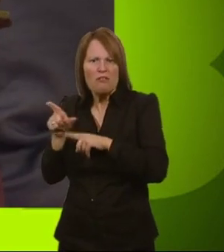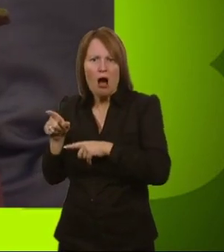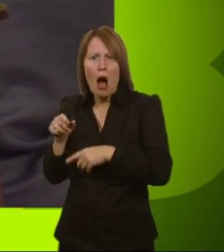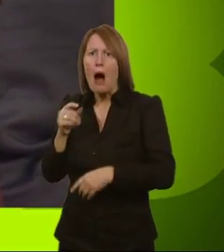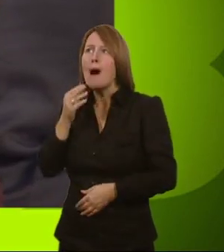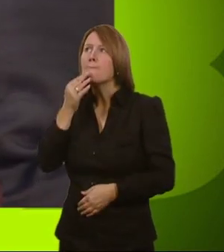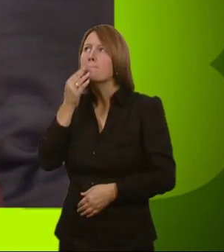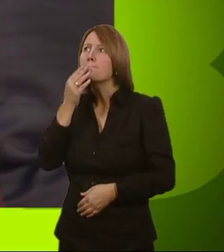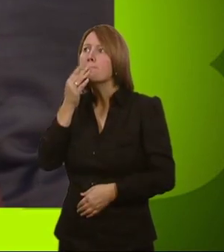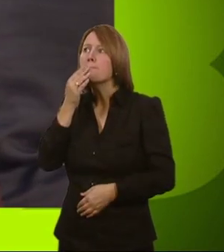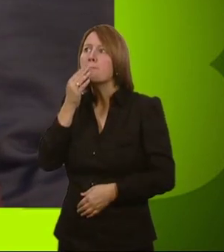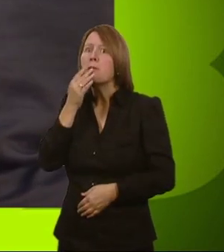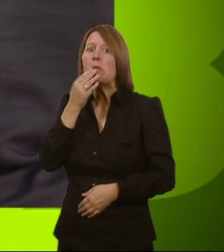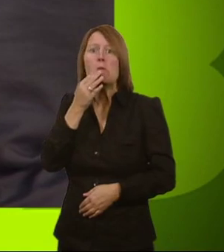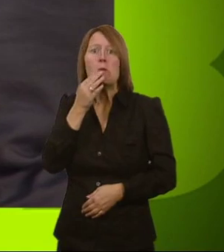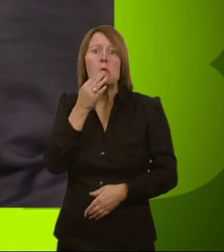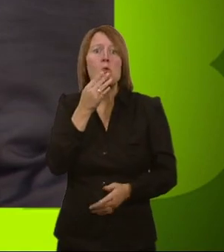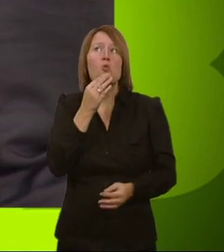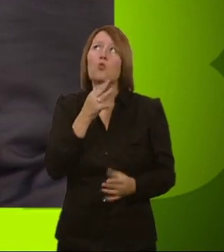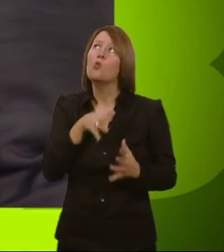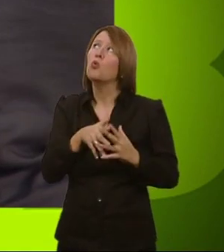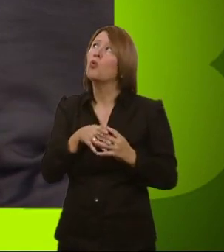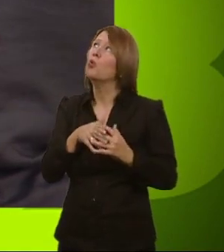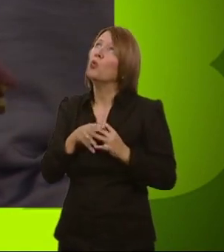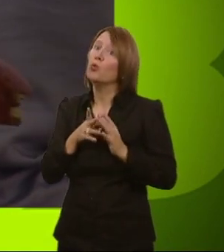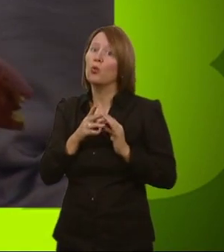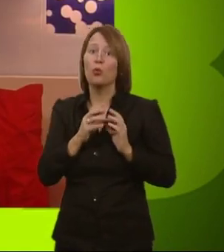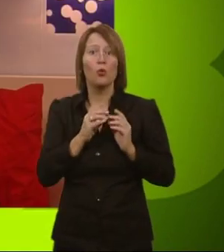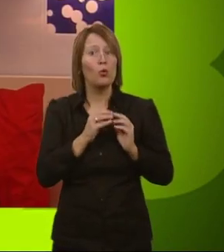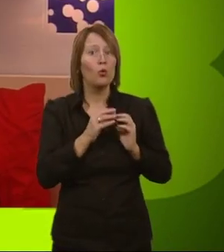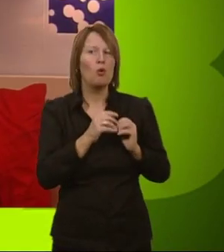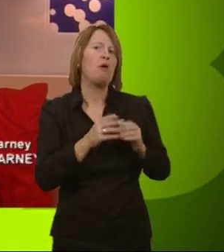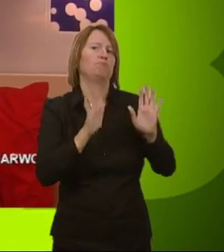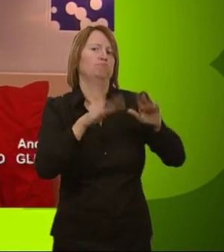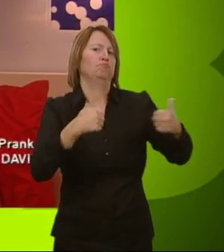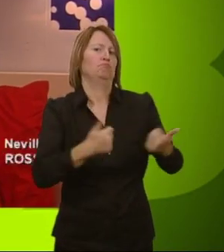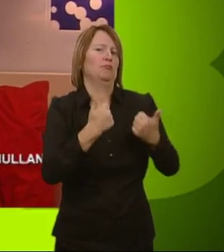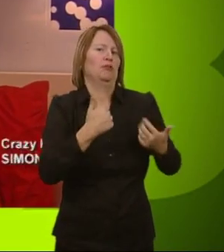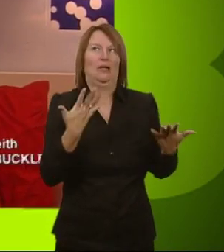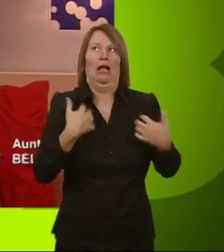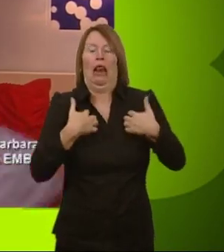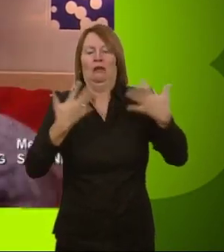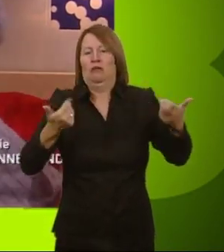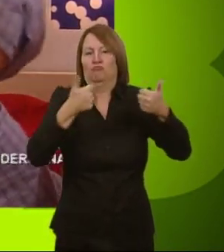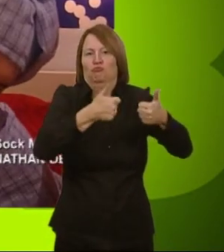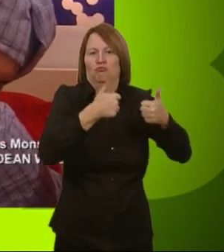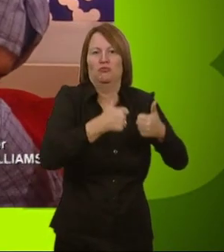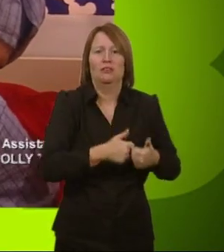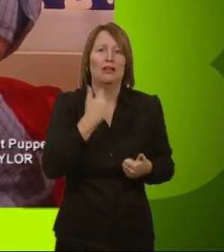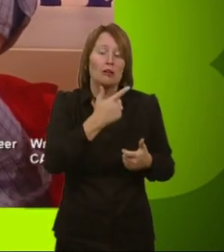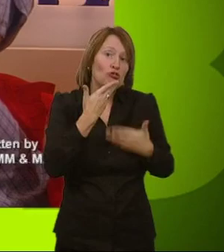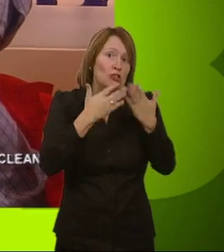um well I guess that's enough excitement for one day what say I read you a story